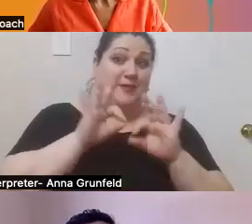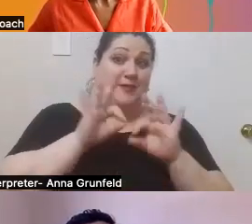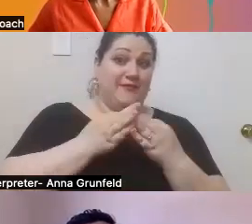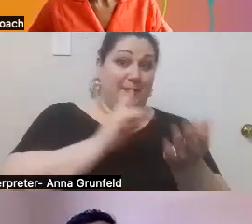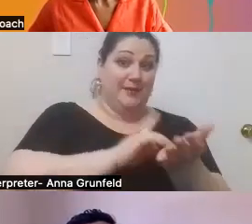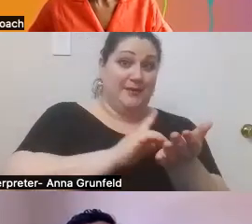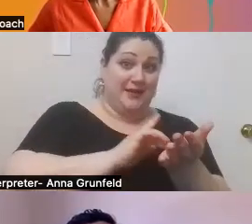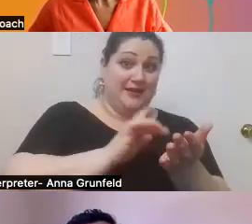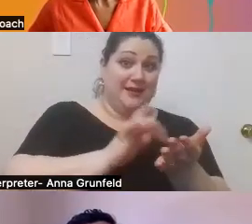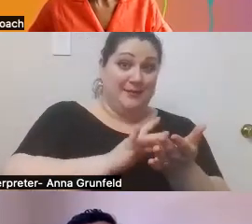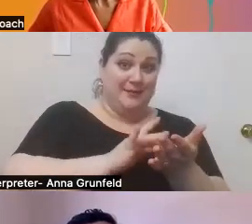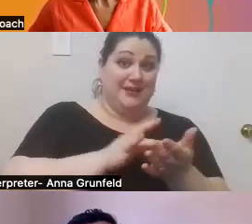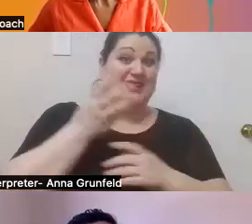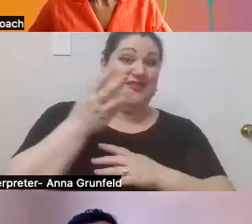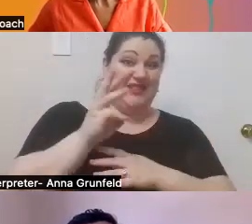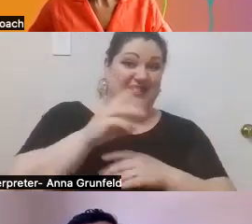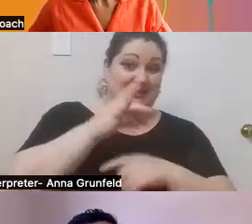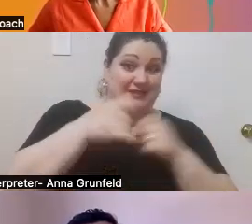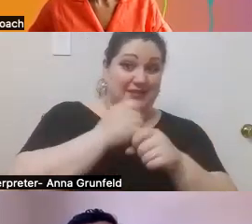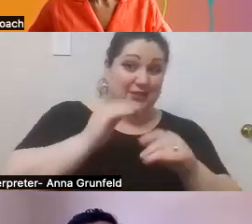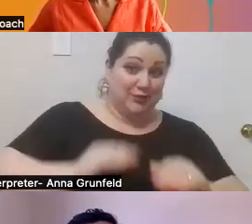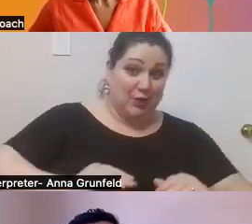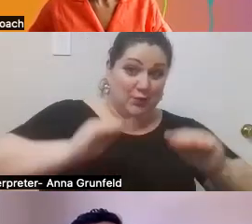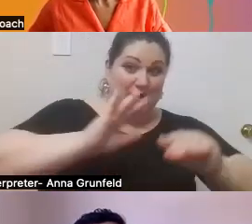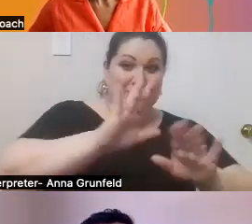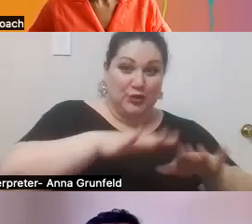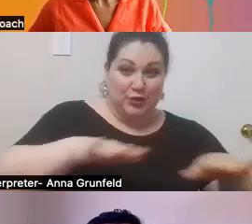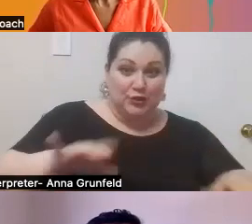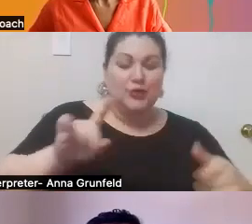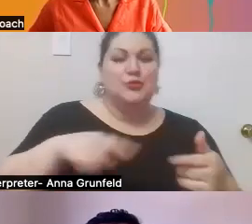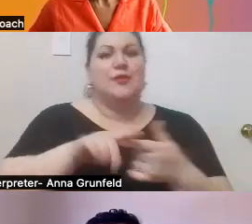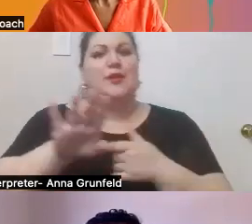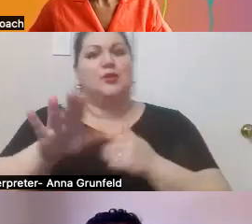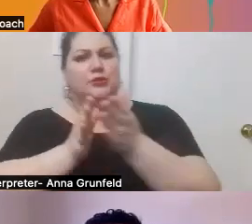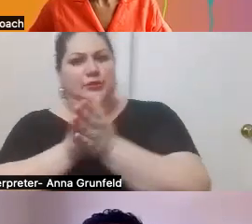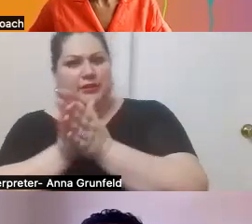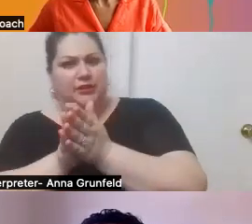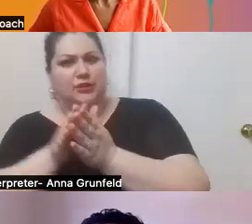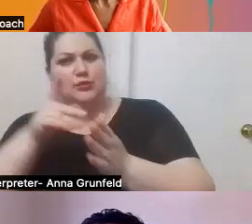Dr. Munro’s interest in palliative care led her to return to an academic setting.